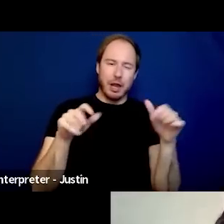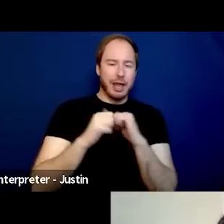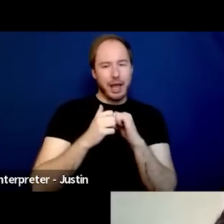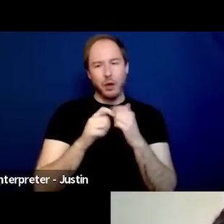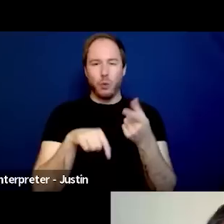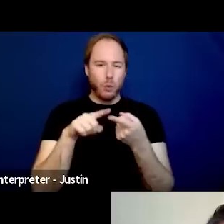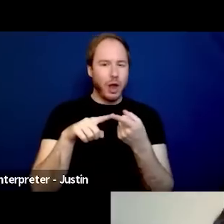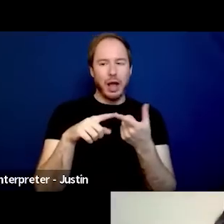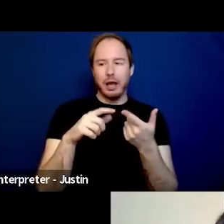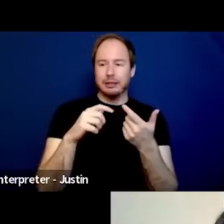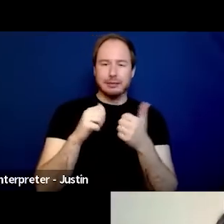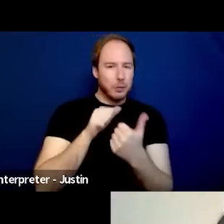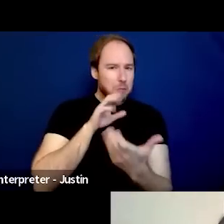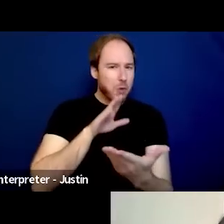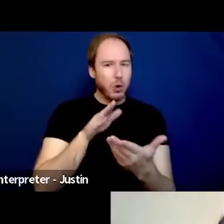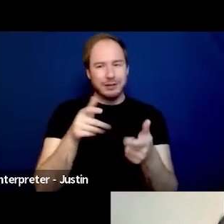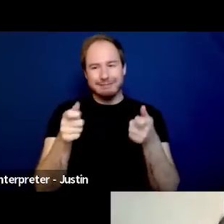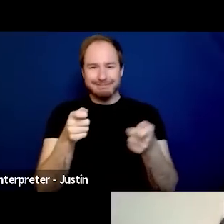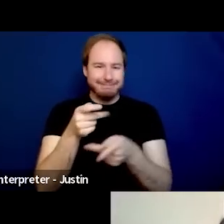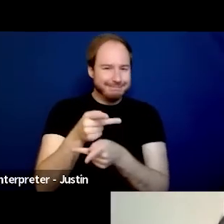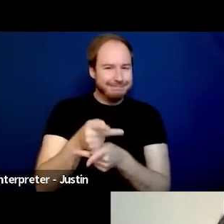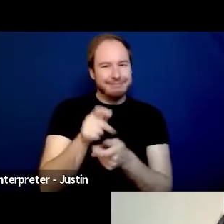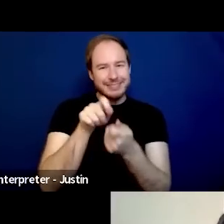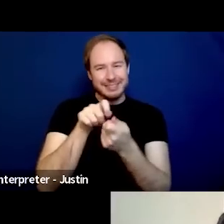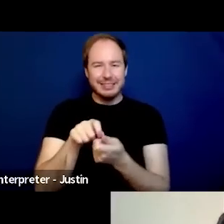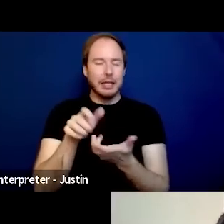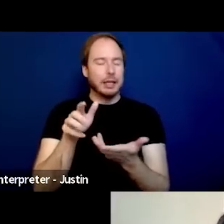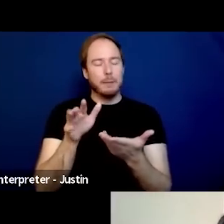what exactly to do and how to exactly handle a situation, but I think especially when we're talking